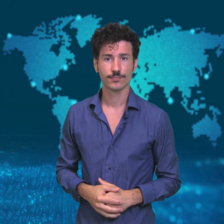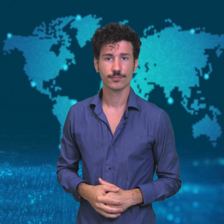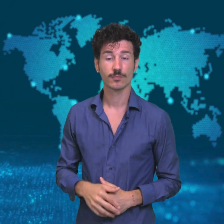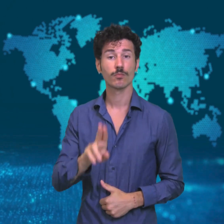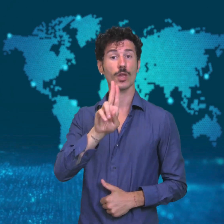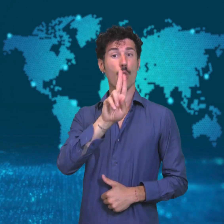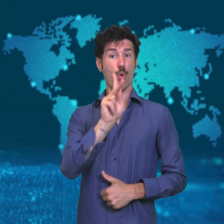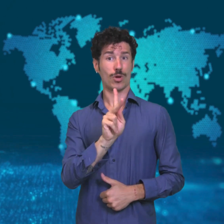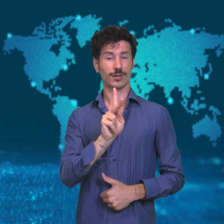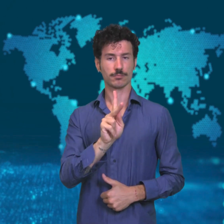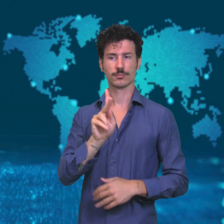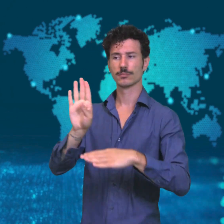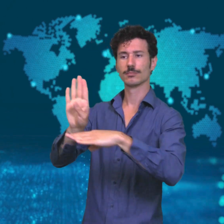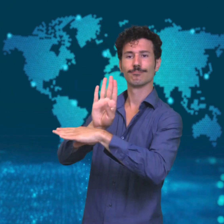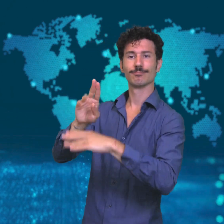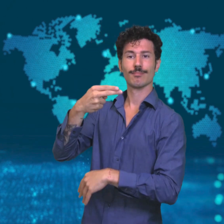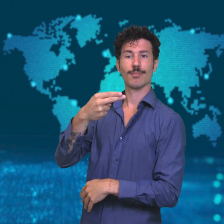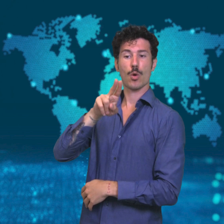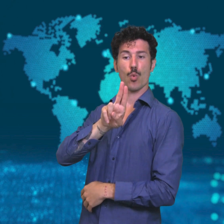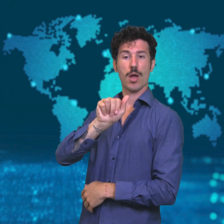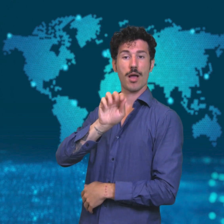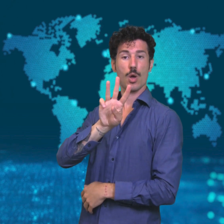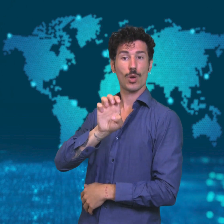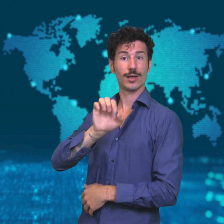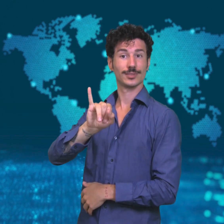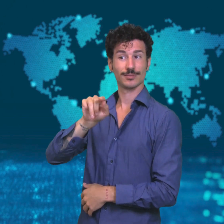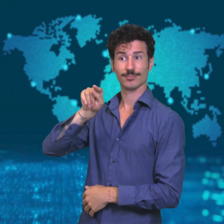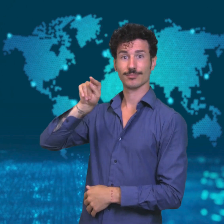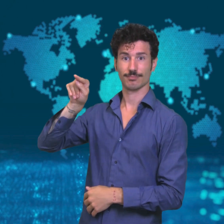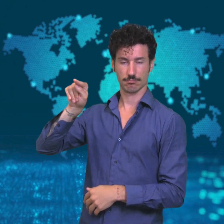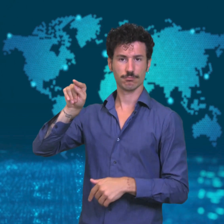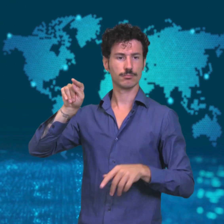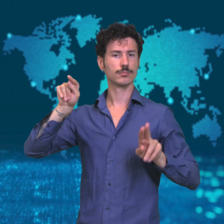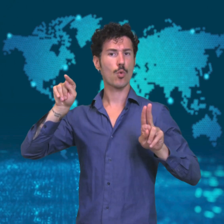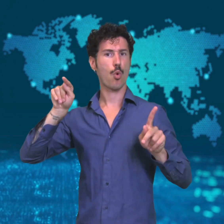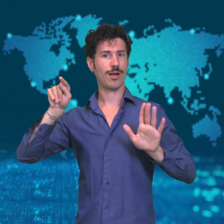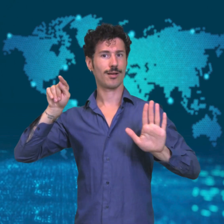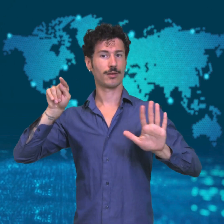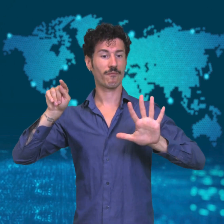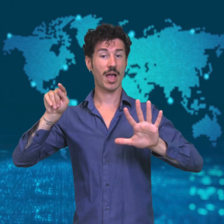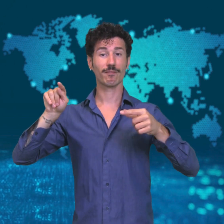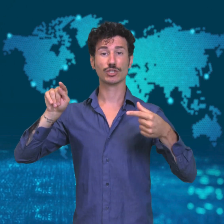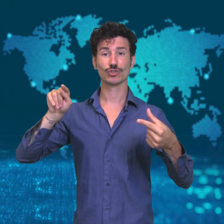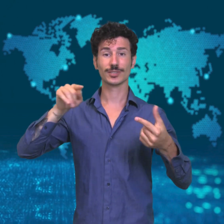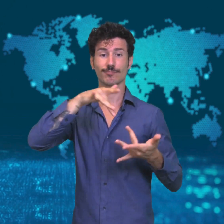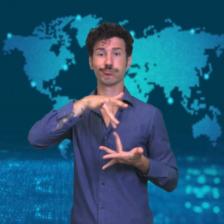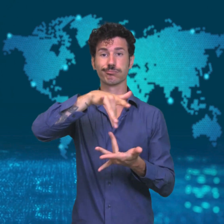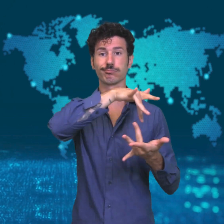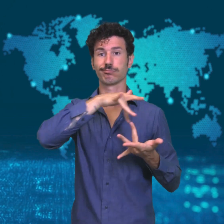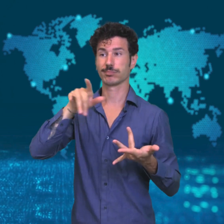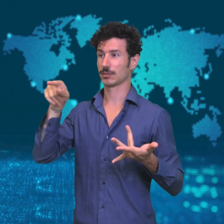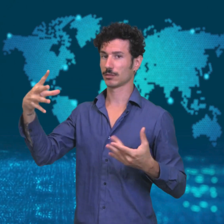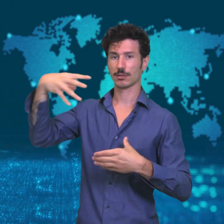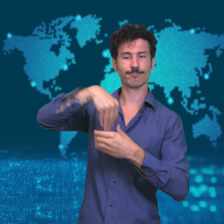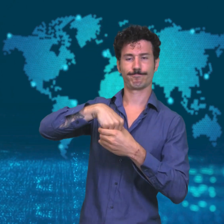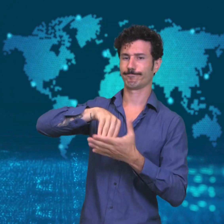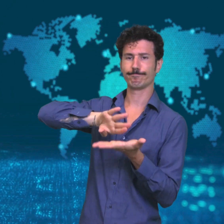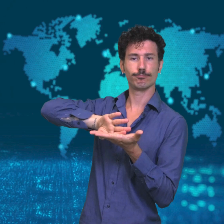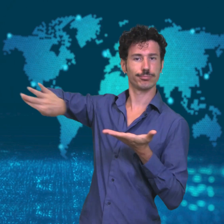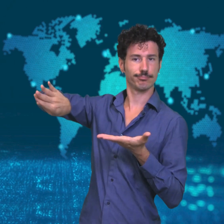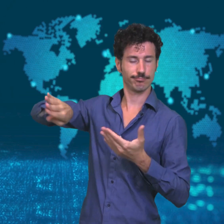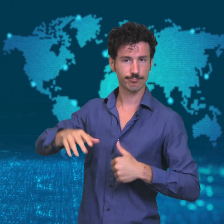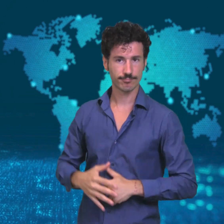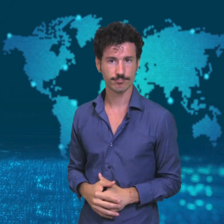Huawei excluded from 5G network.